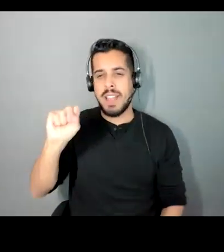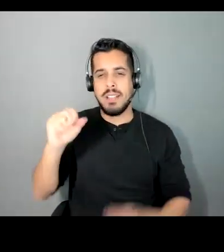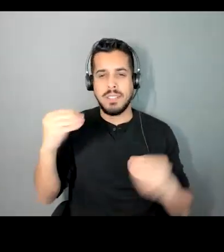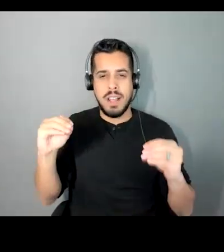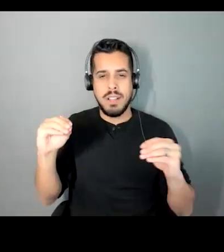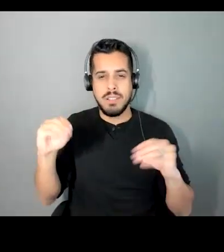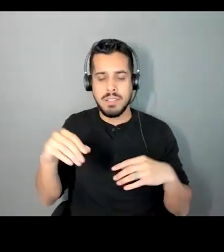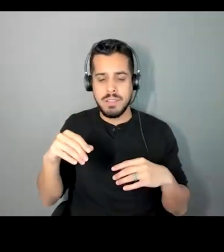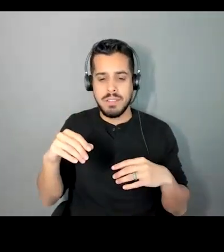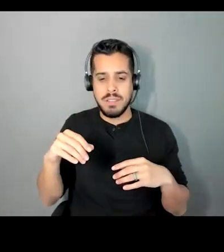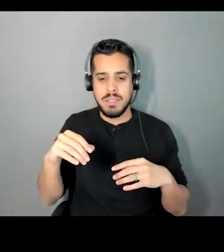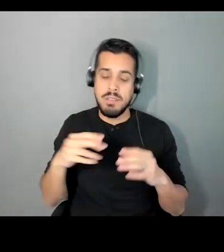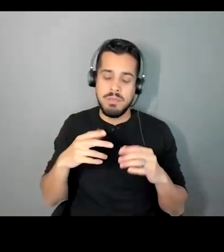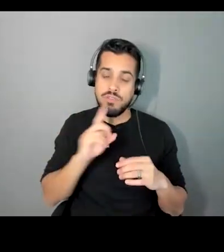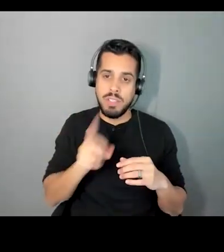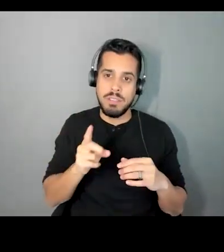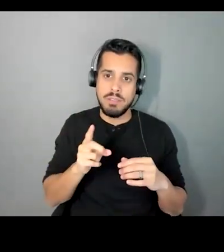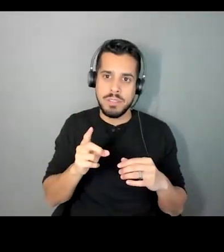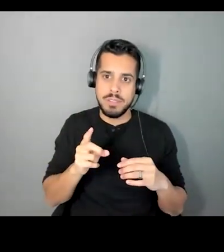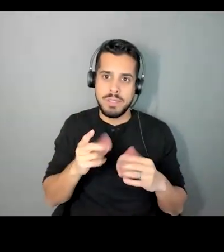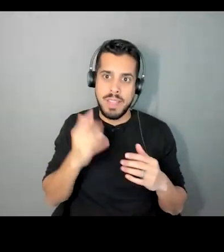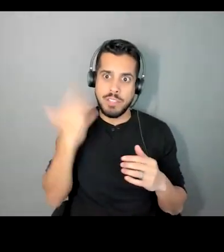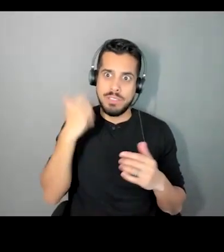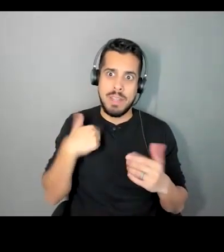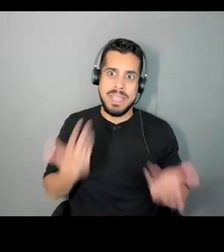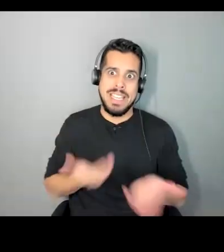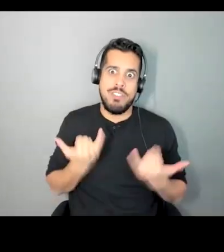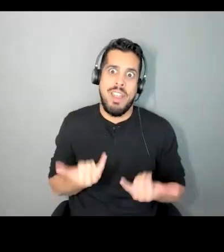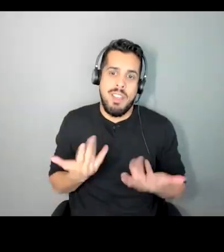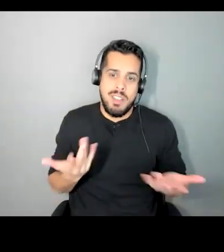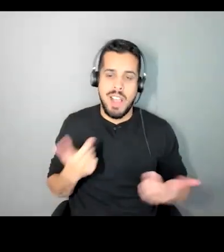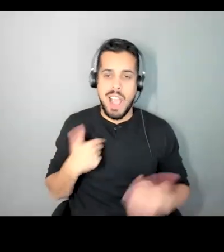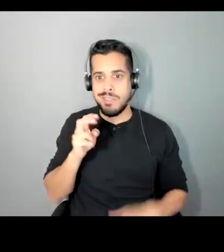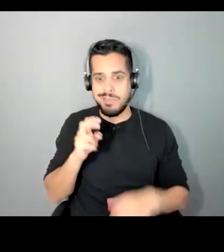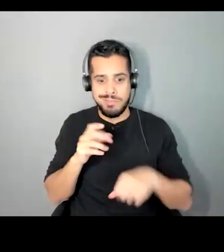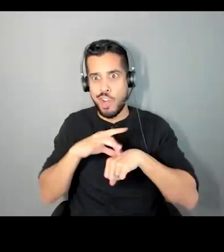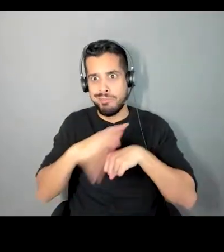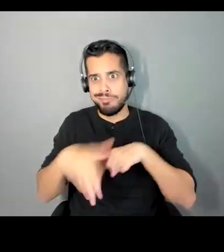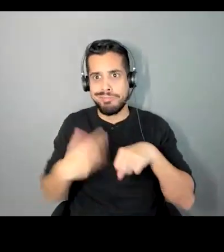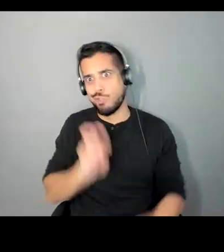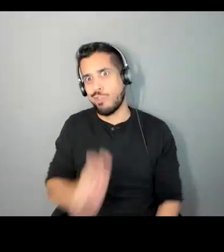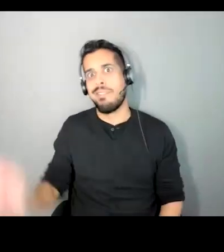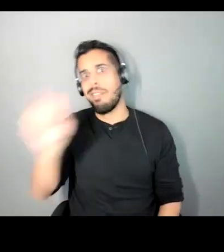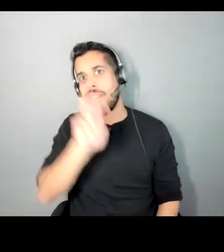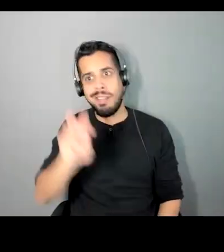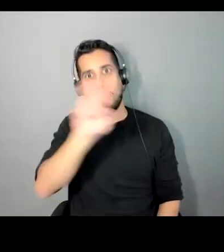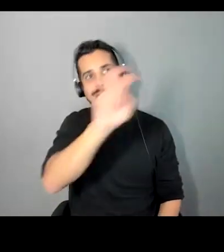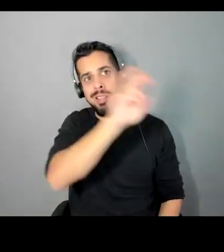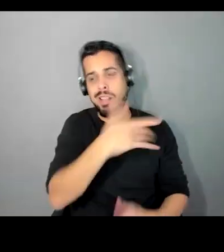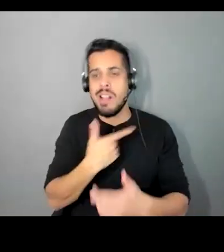And ultimately that's, you know, that's why I'm here. And, like, I travel all over the world, you know, and it's because I'm meeting with organizations and that sort of thing.